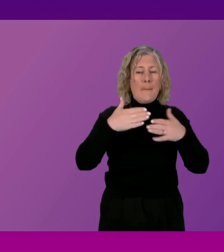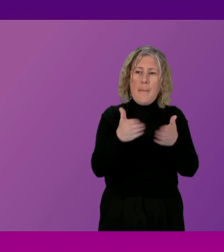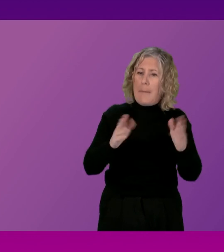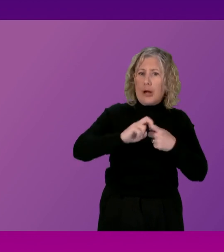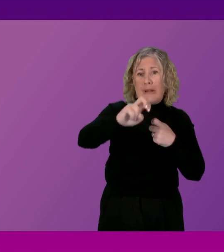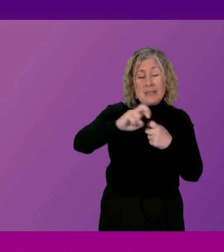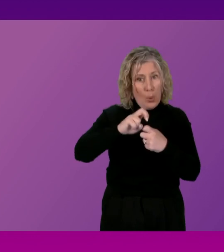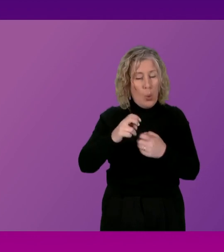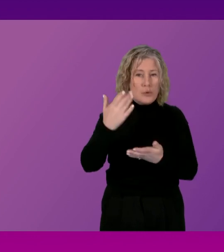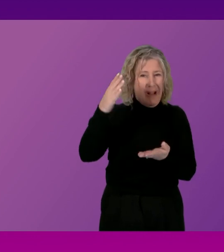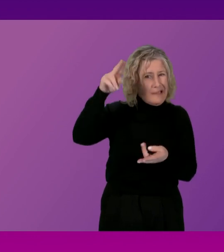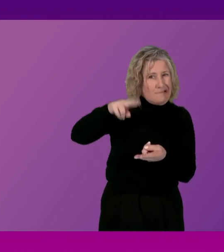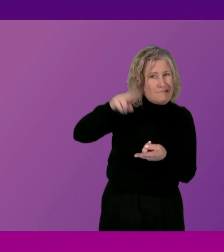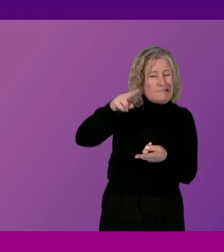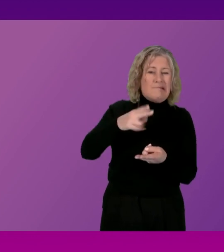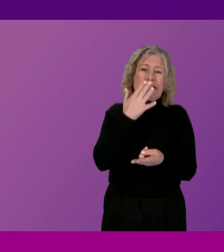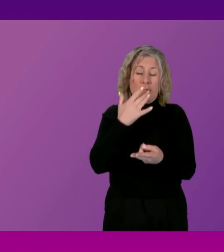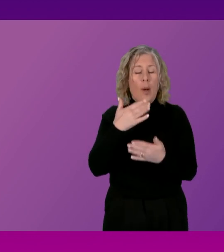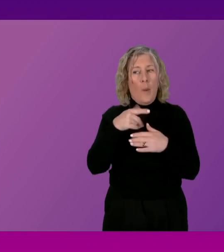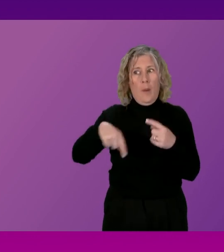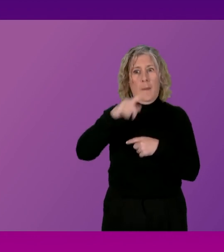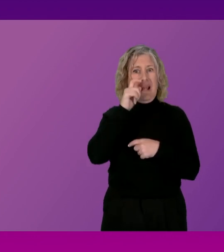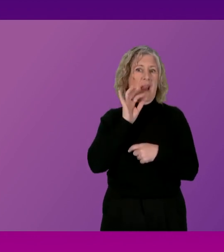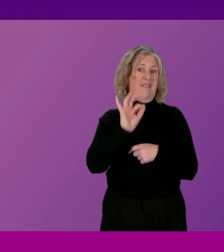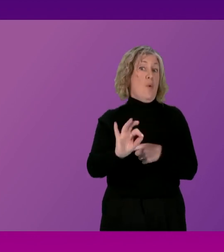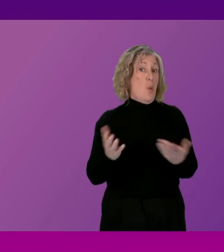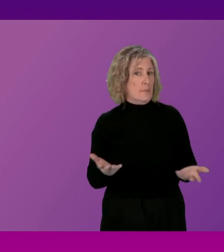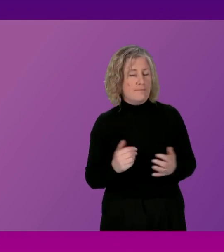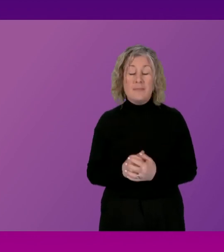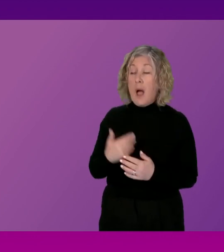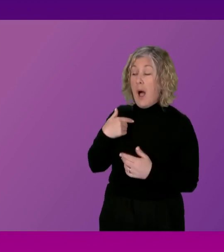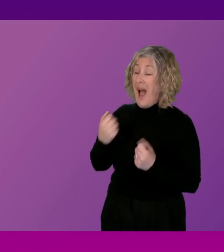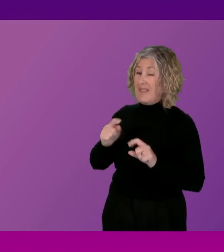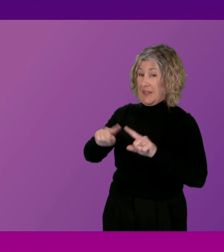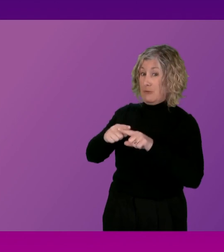We are taking a range of actions to deliver an affordable public transport system for people throughout Scotland.